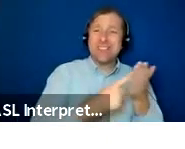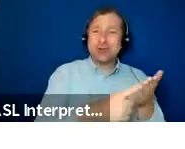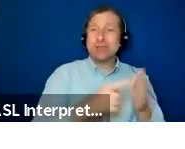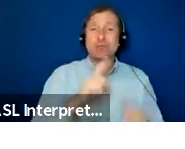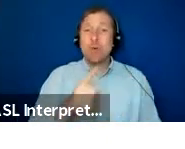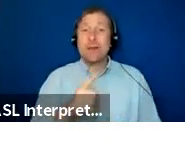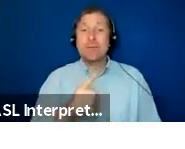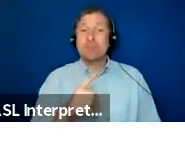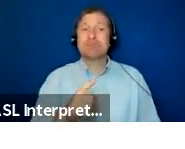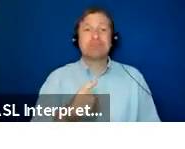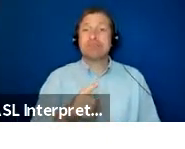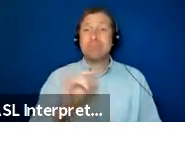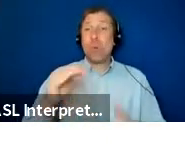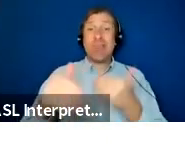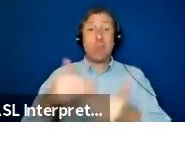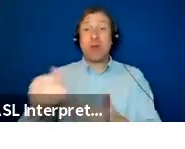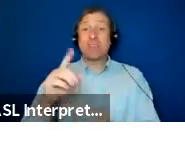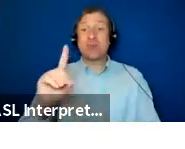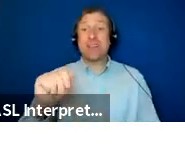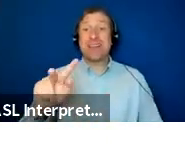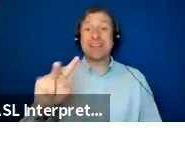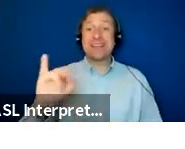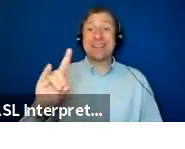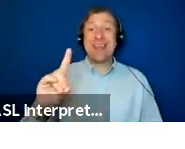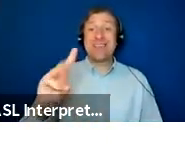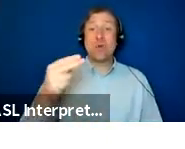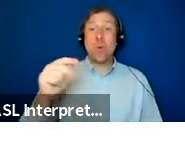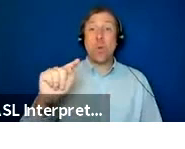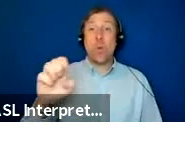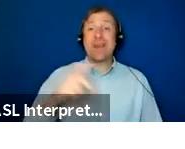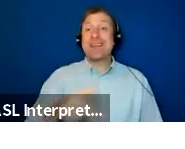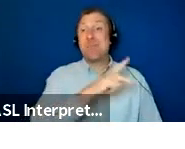And another one where David White was able to really personally intervene to get this addressed.